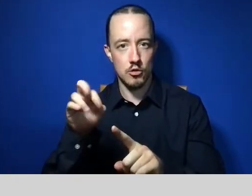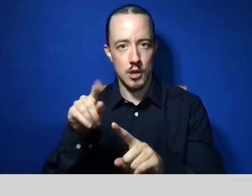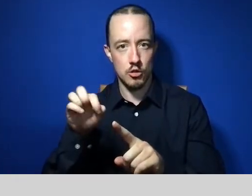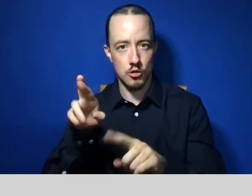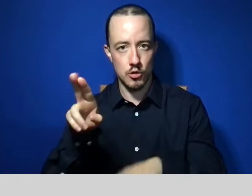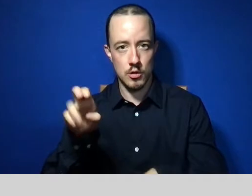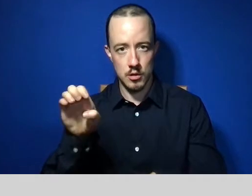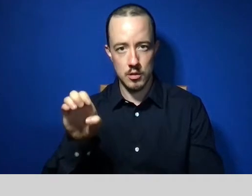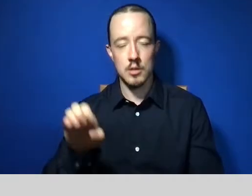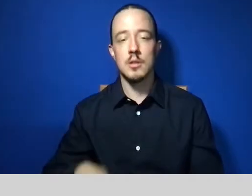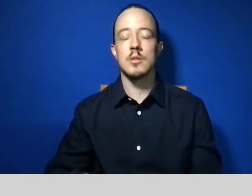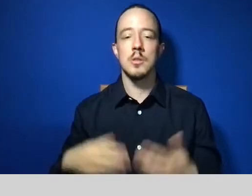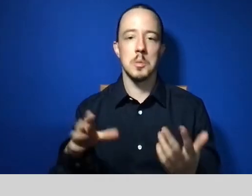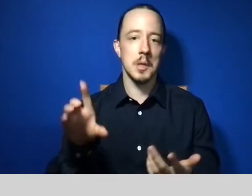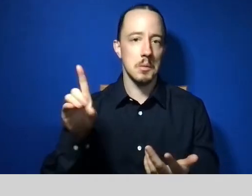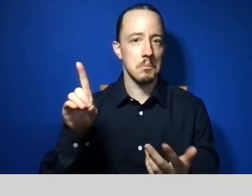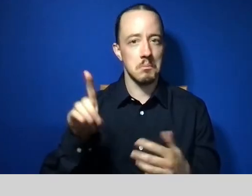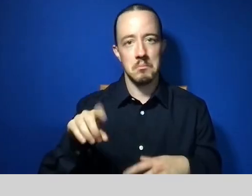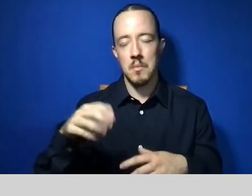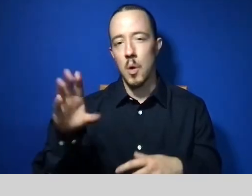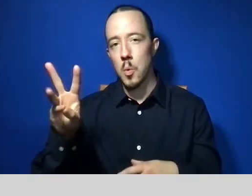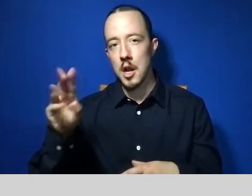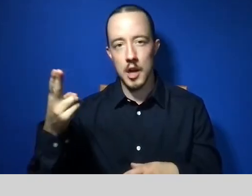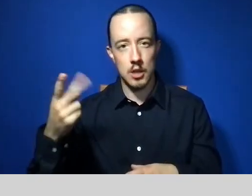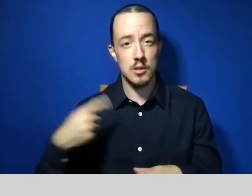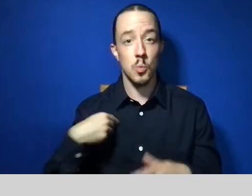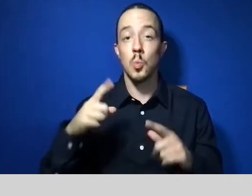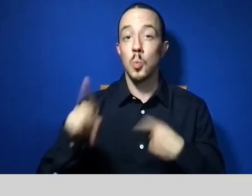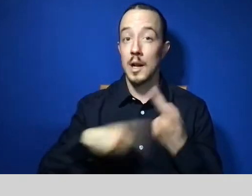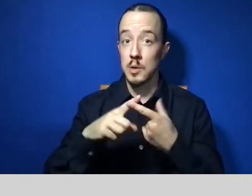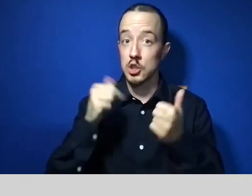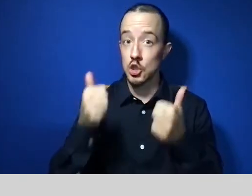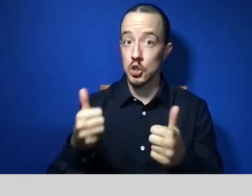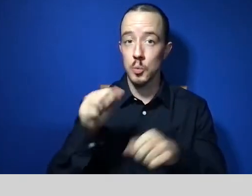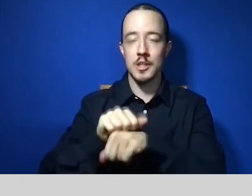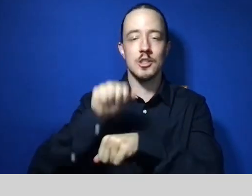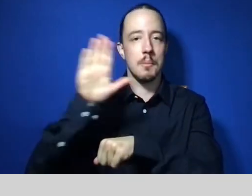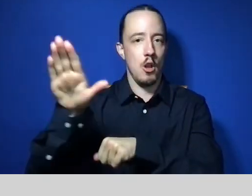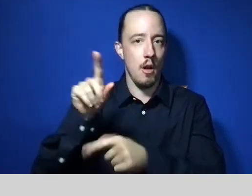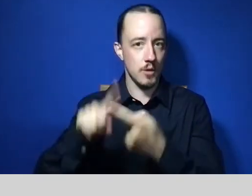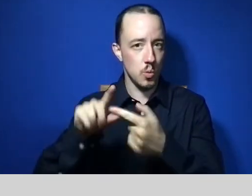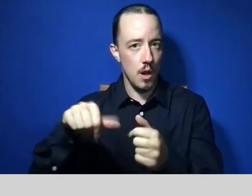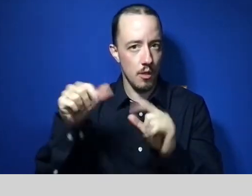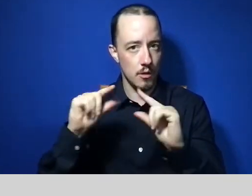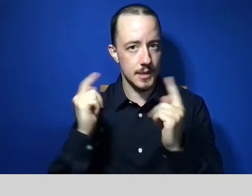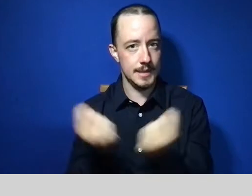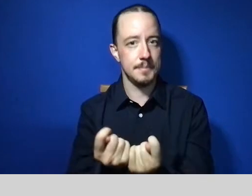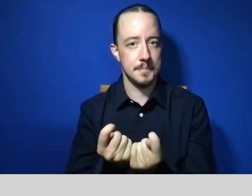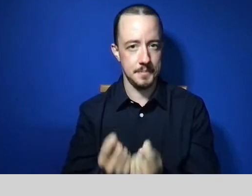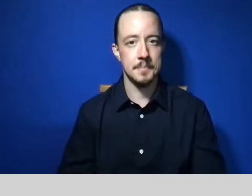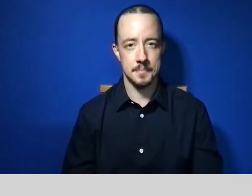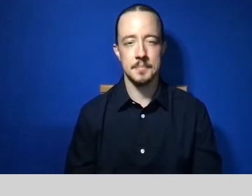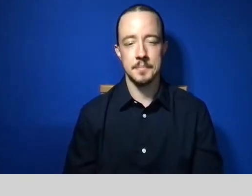So that could be a data warehouse. Once we're good with that, we'll ship it off to another team.